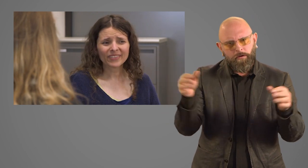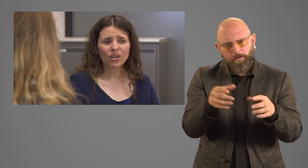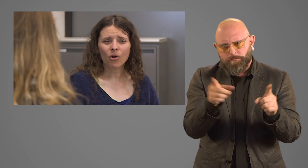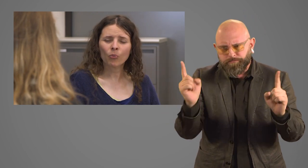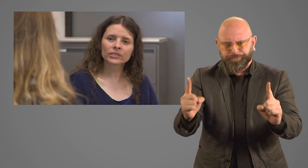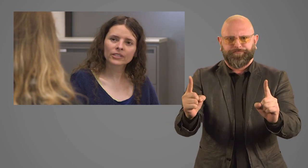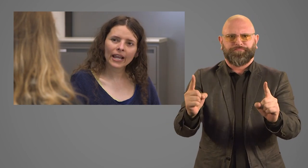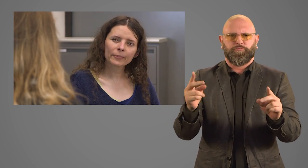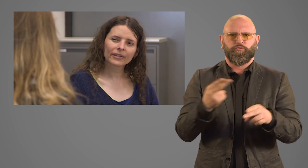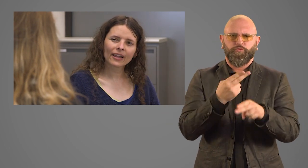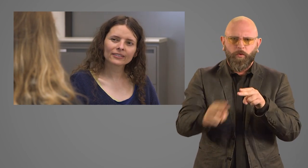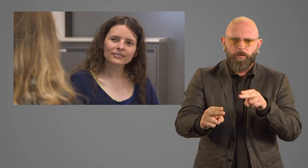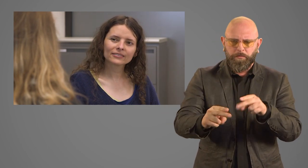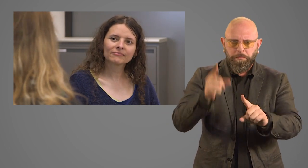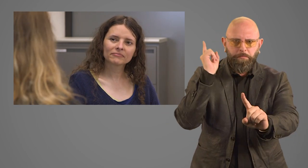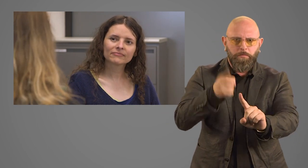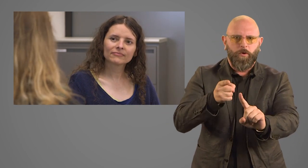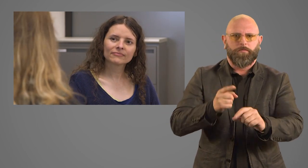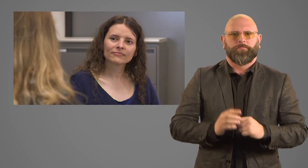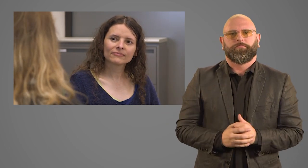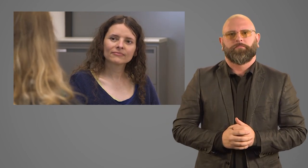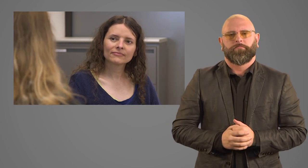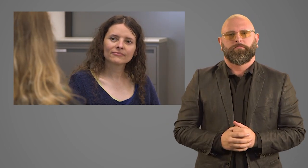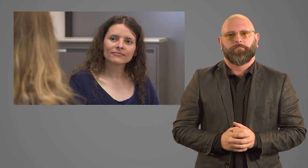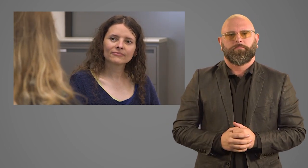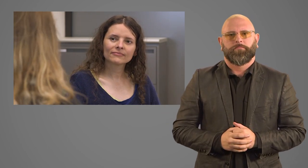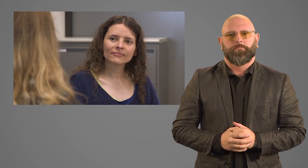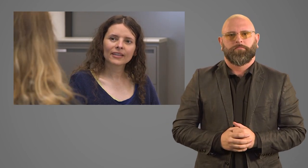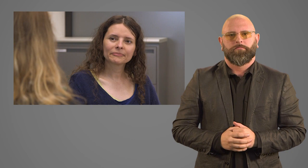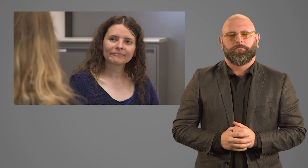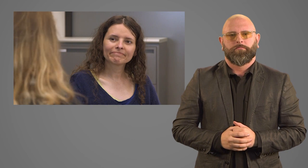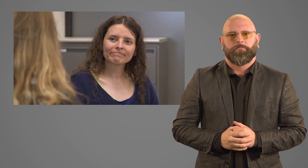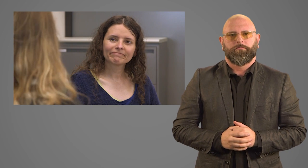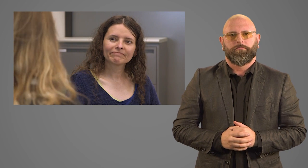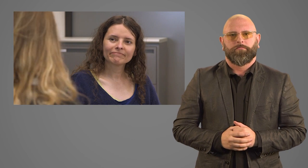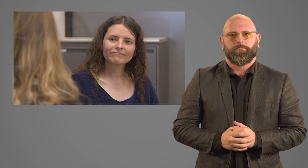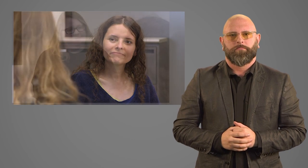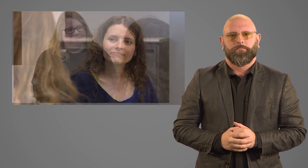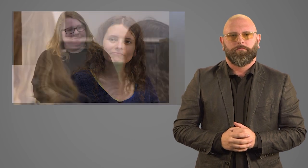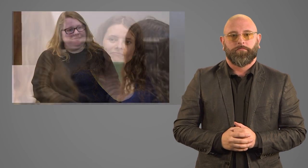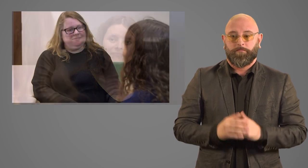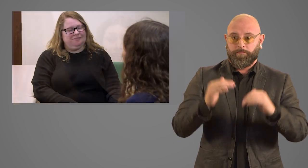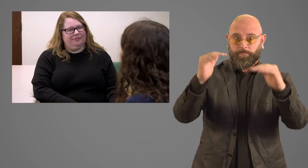Try to keep your sentences short and to the point.